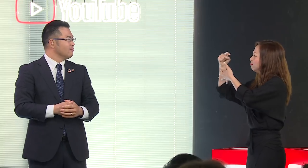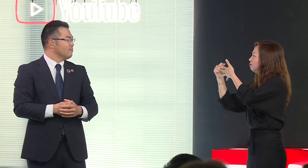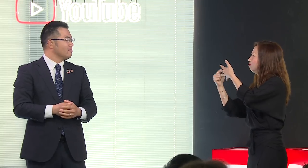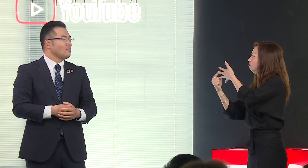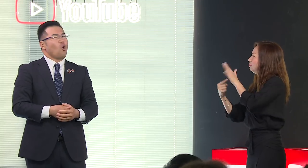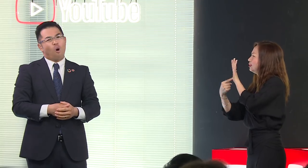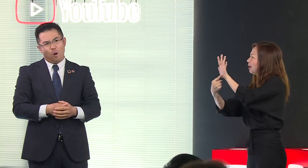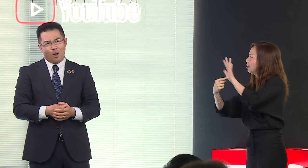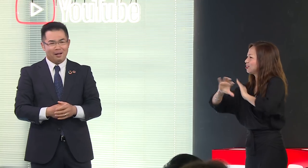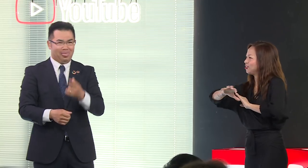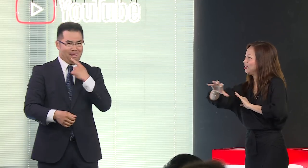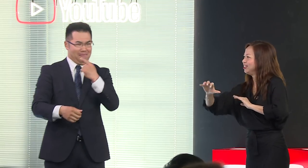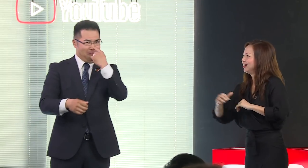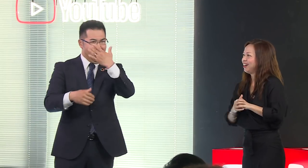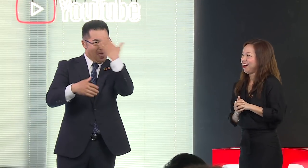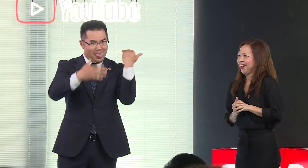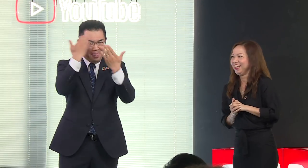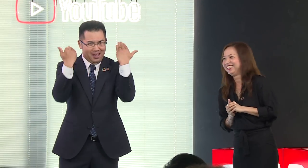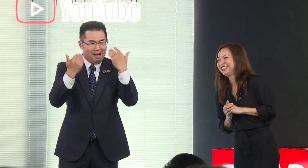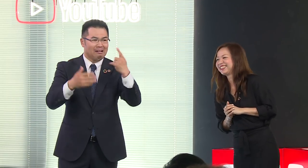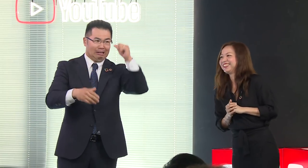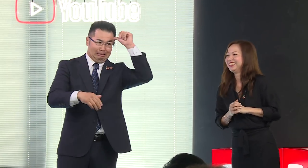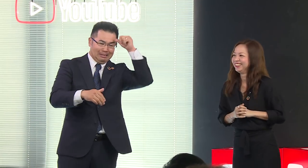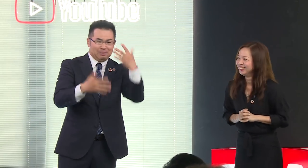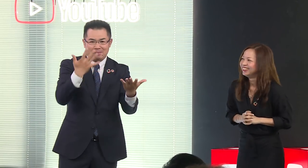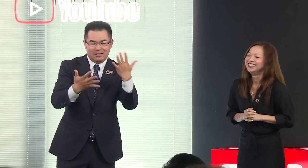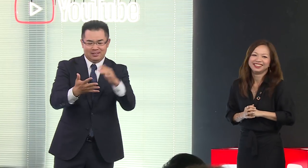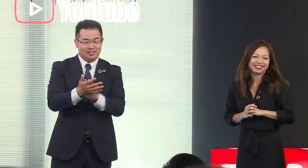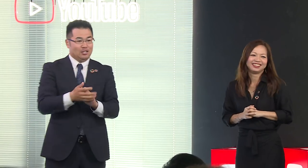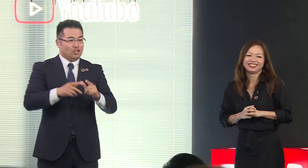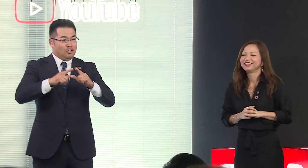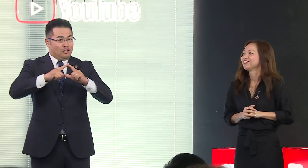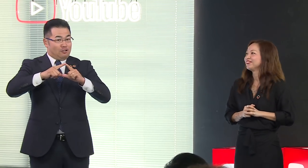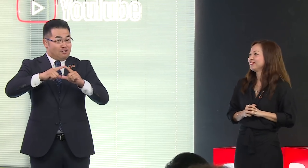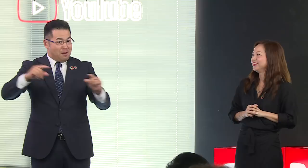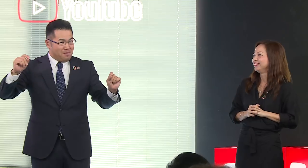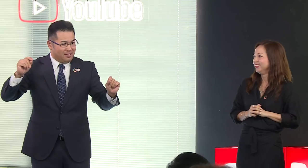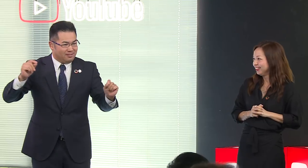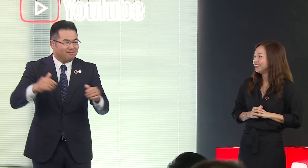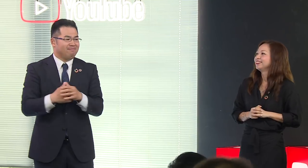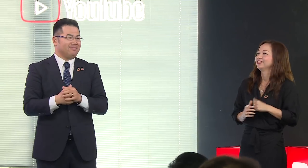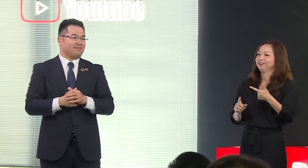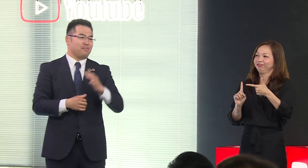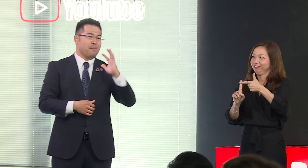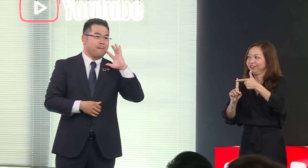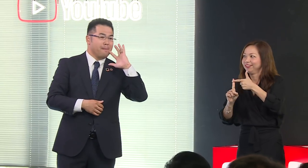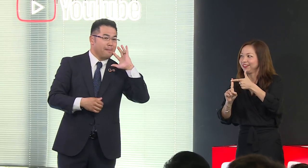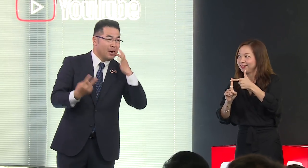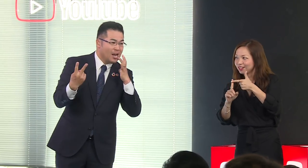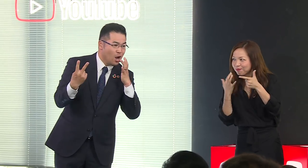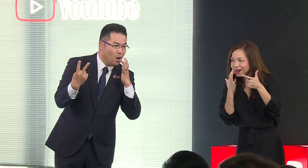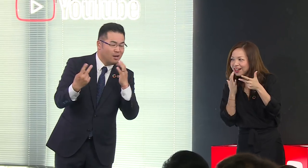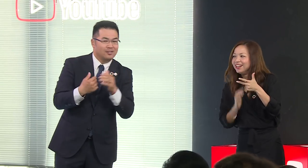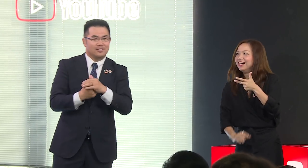In the regional Secretariat of Asia we have ordinary members in 17 countries.